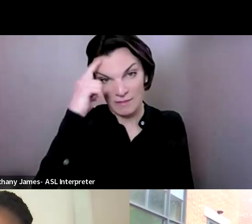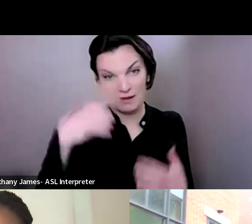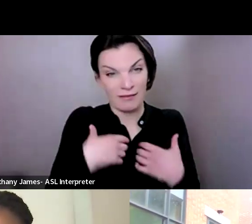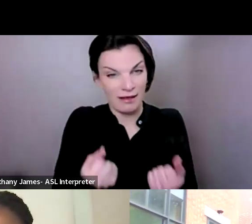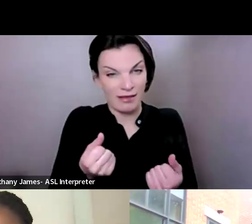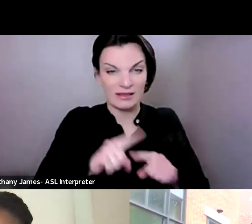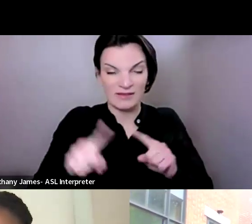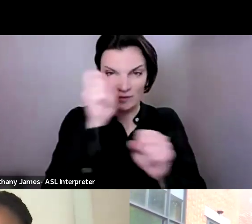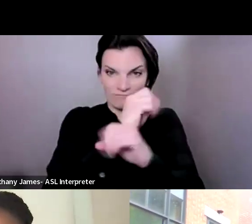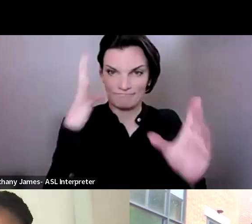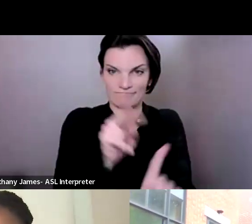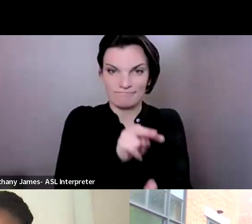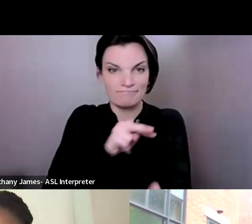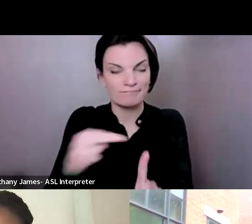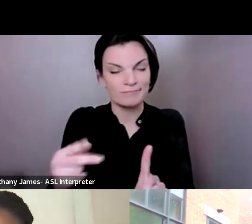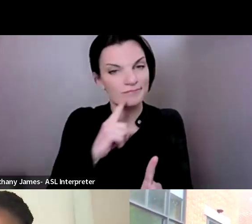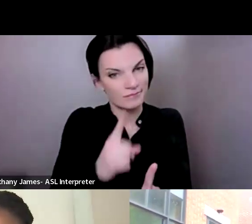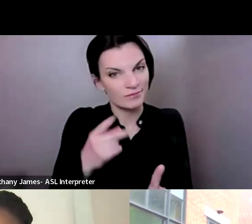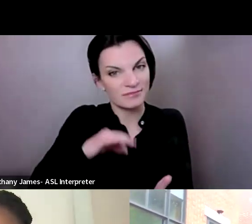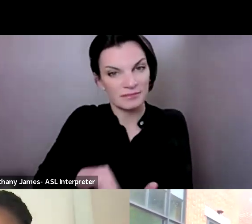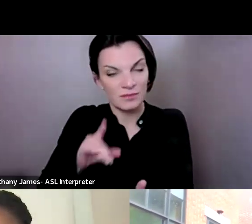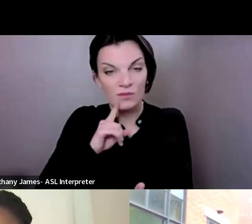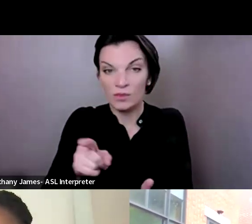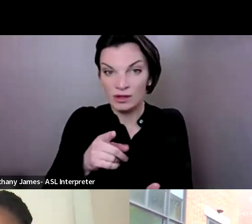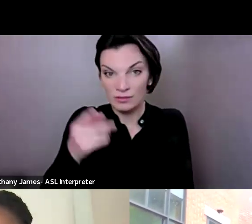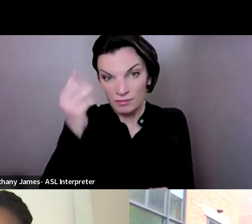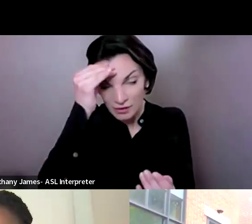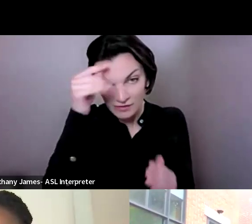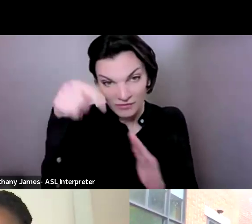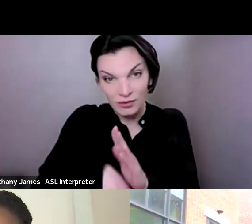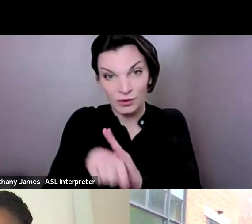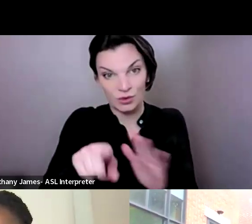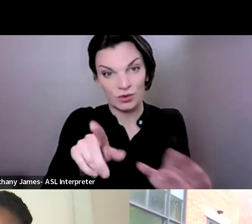but it's such an incredibly thoughtful one, and you even introducing that idea in a few years